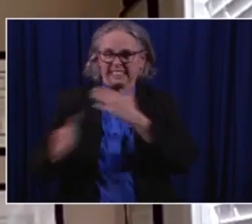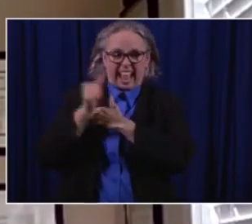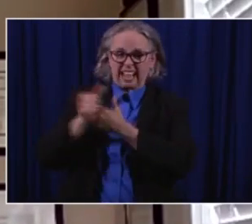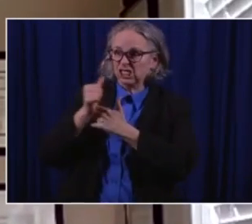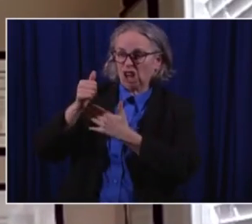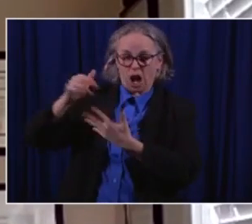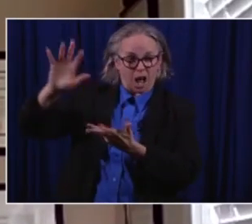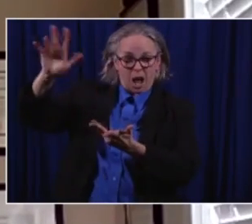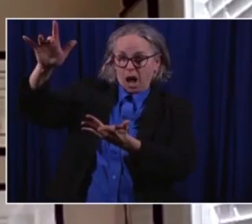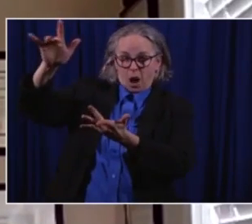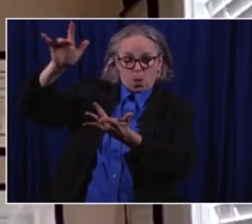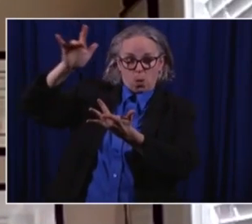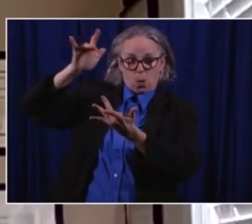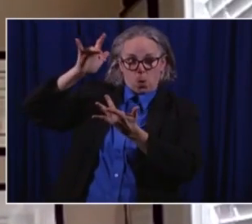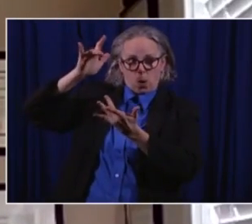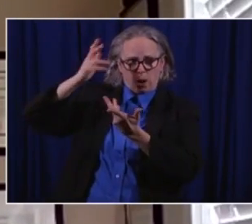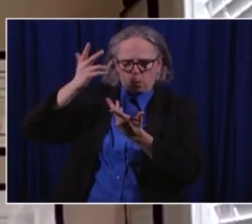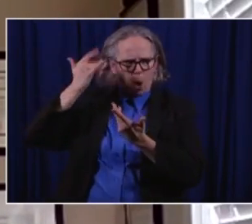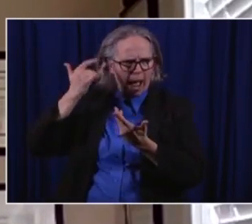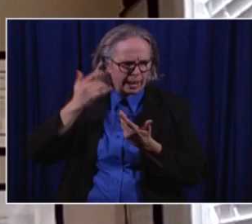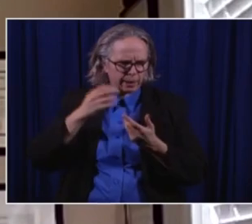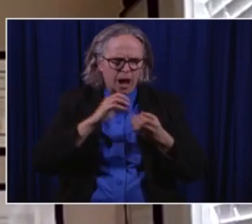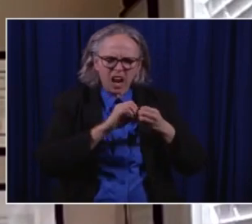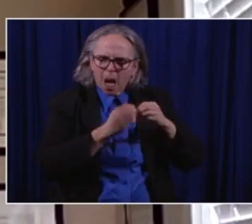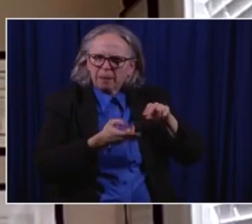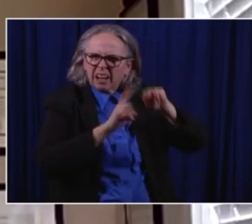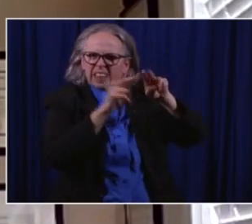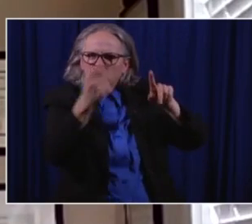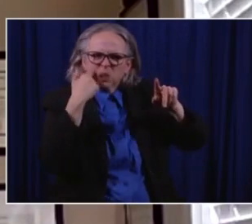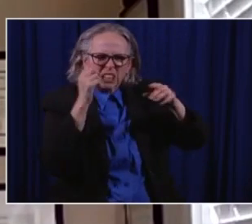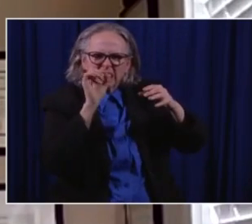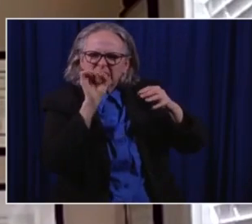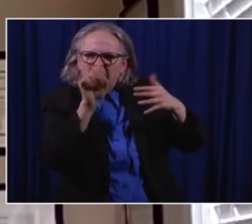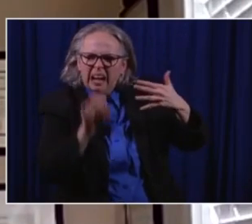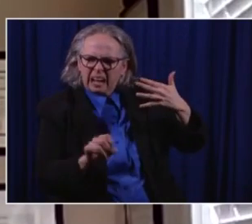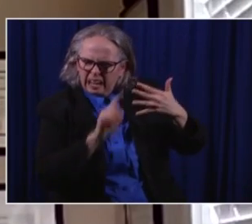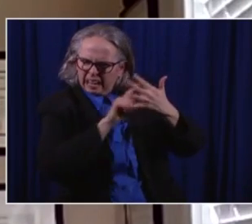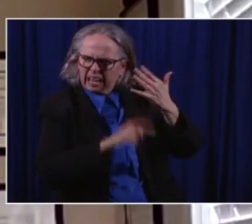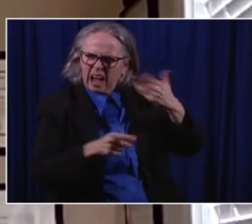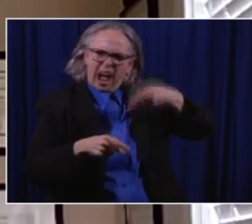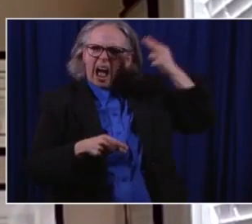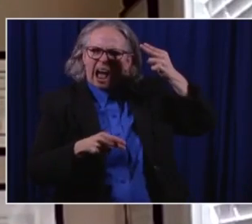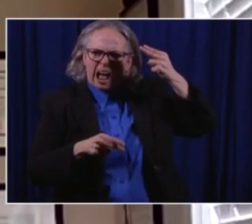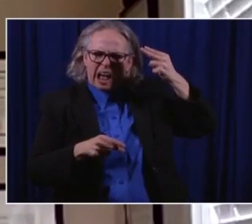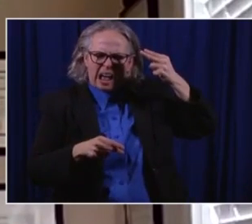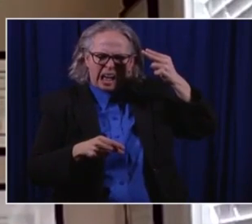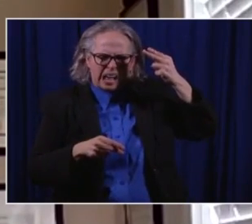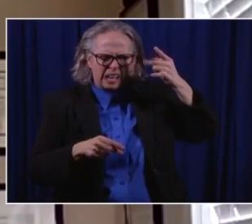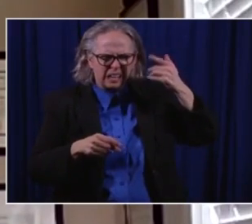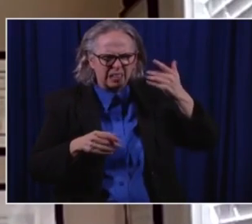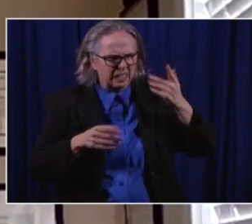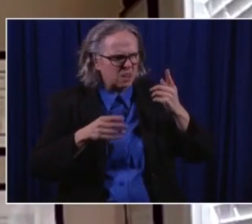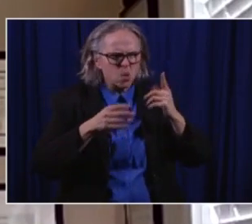bad thunderstorm rising about 15% is being in a tornado. Ohio is in a tornado. Not surprisingly that tornadoes associated with some of the numbers you shared and that my